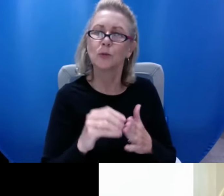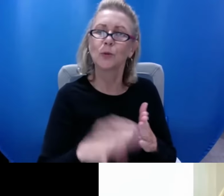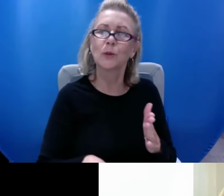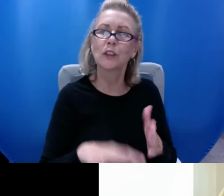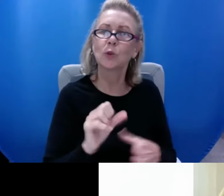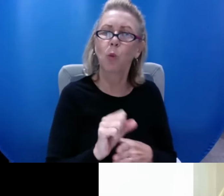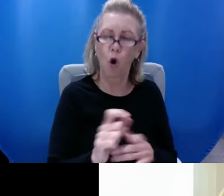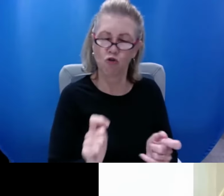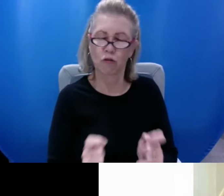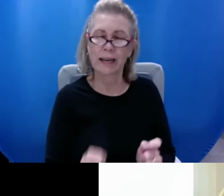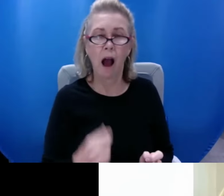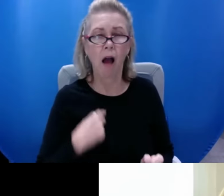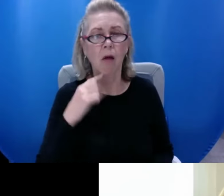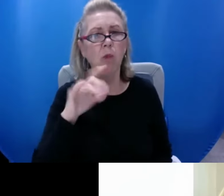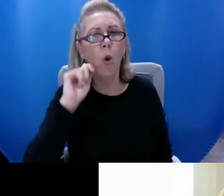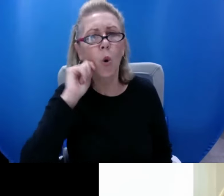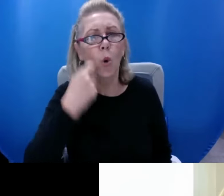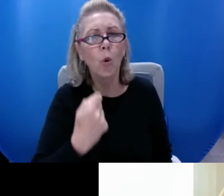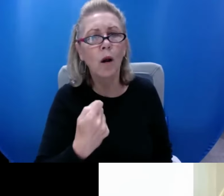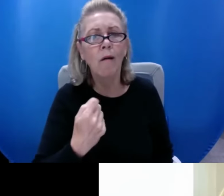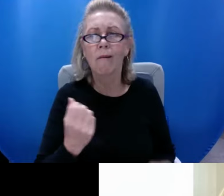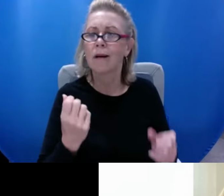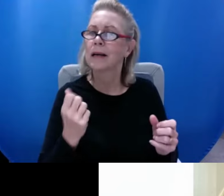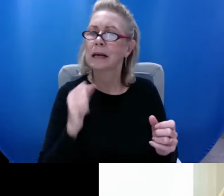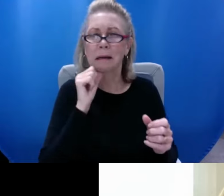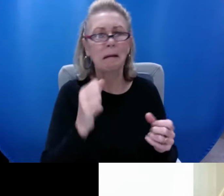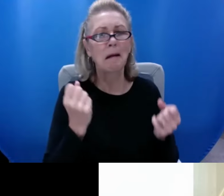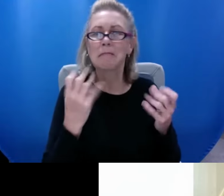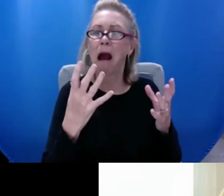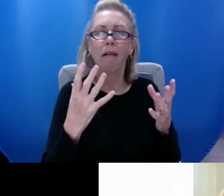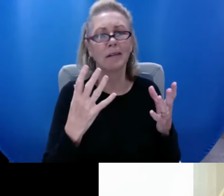not a lot of professors do that. They're more educated than we are and they assume